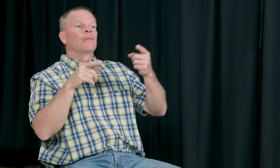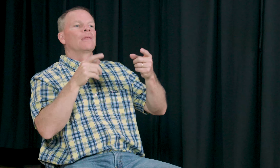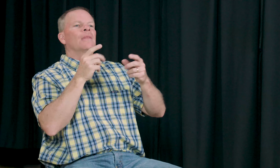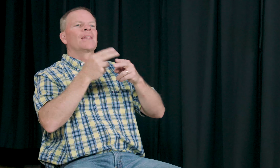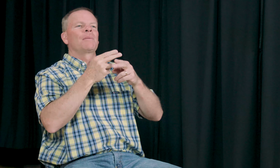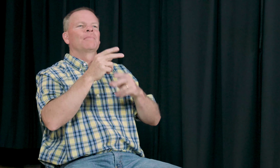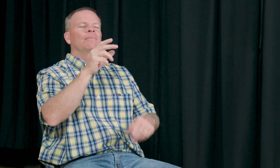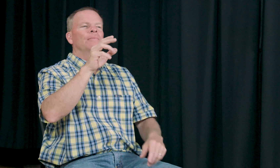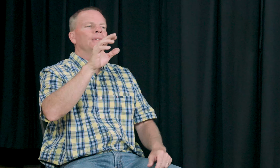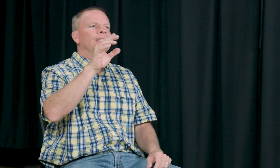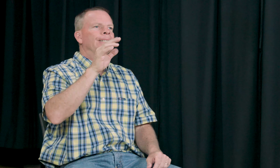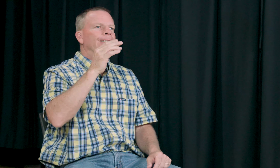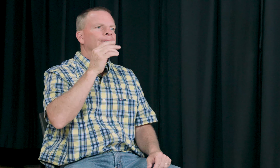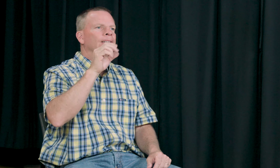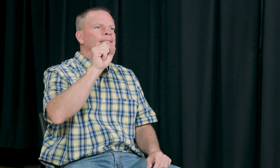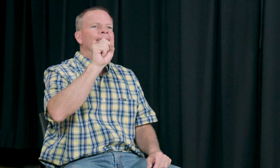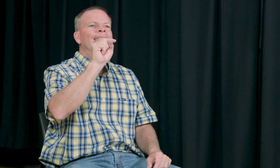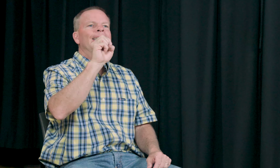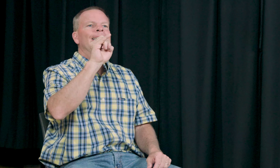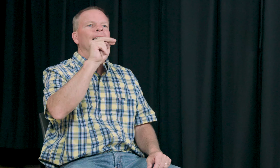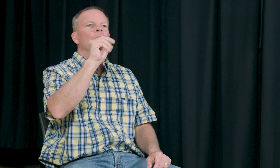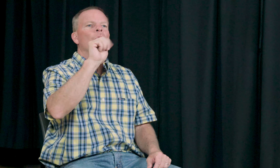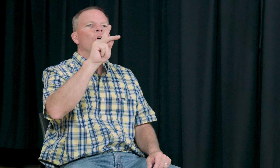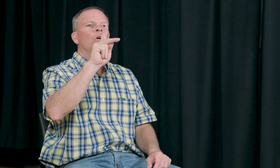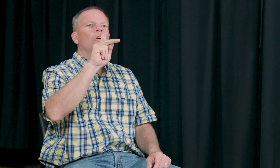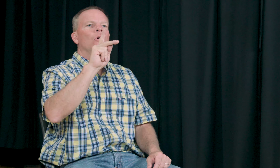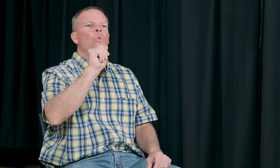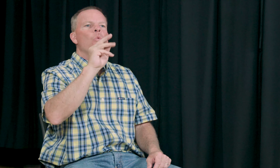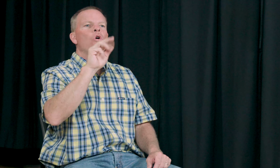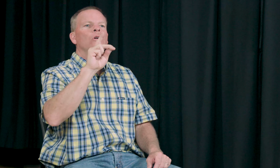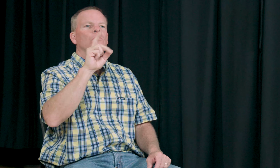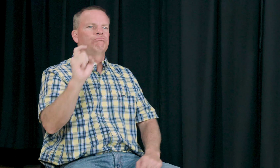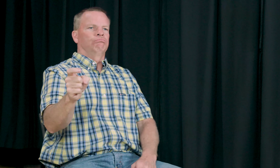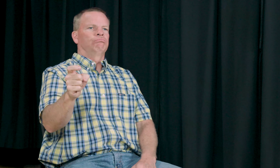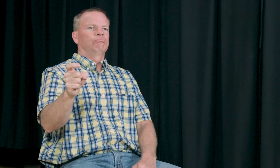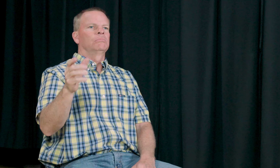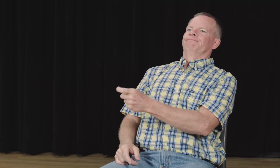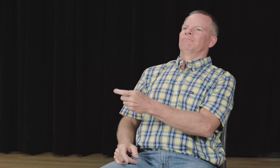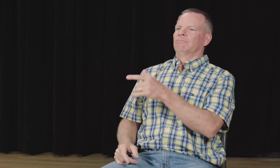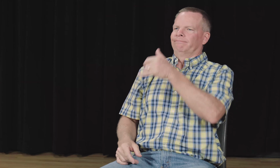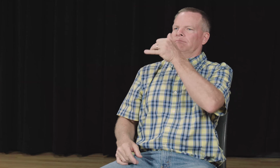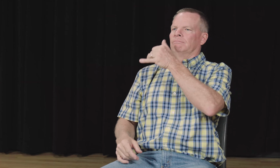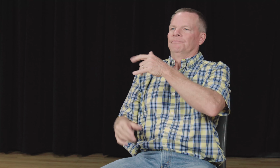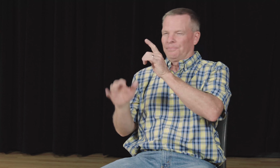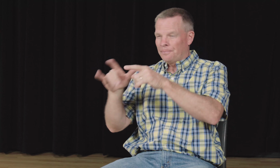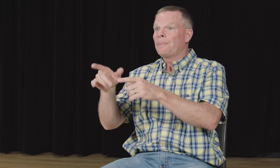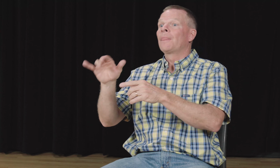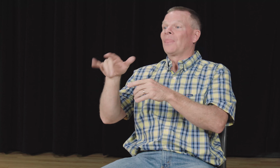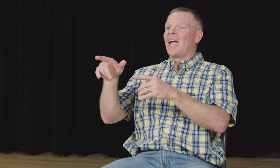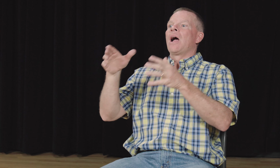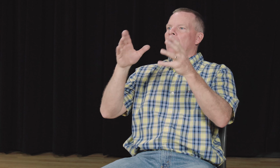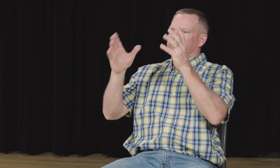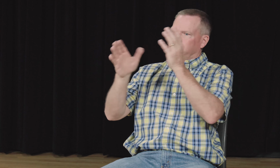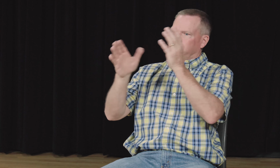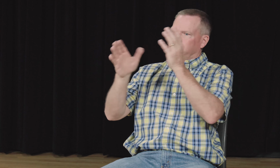They gave an award, the Steinmark Award. This was a huge honor.